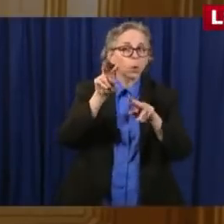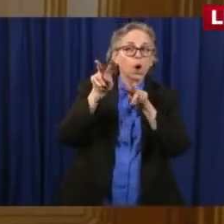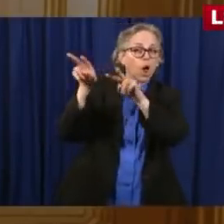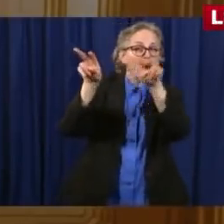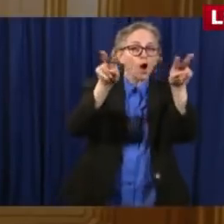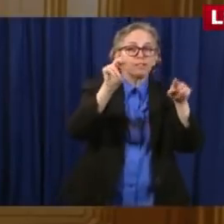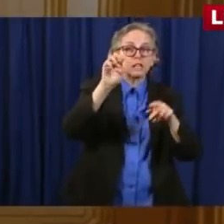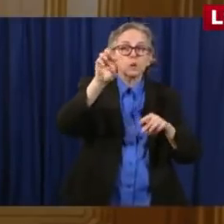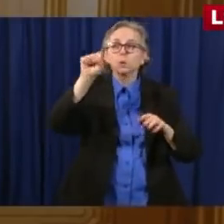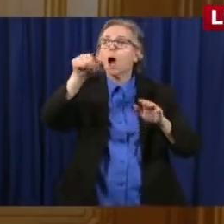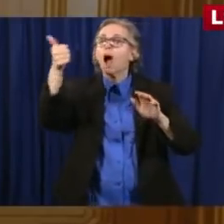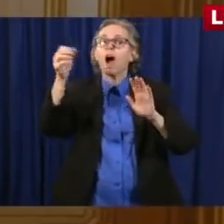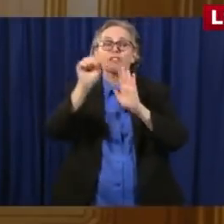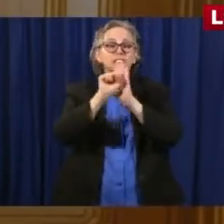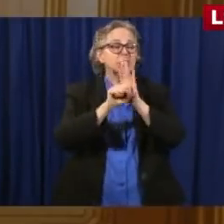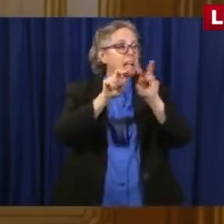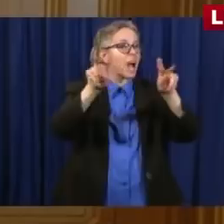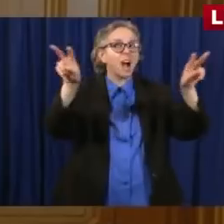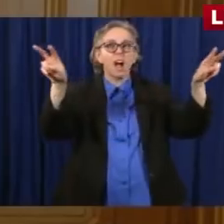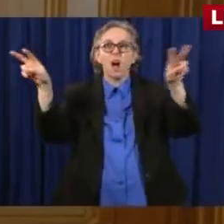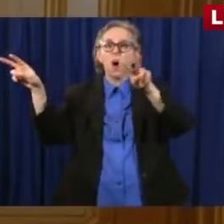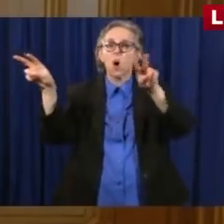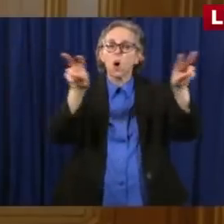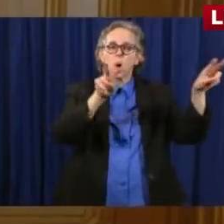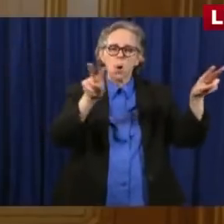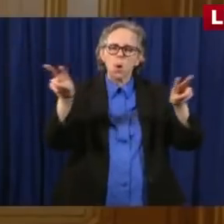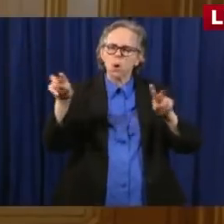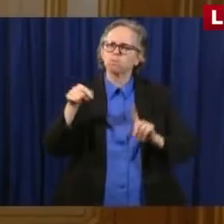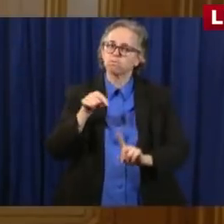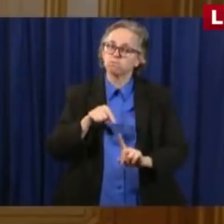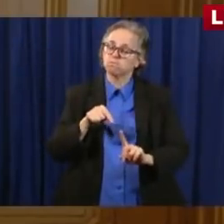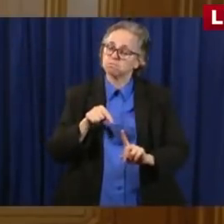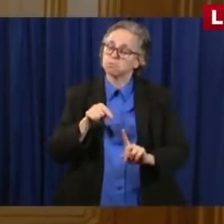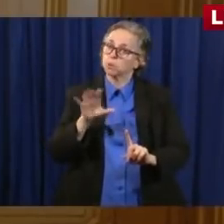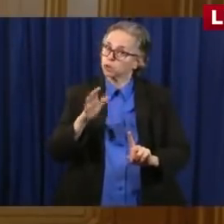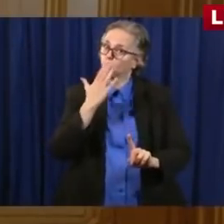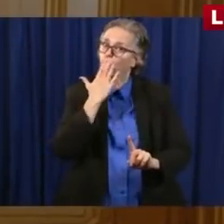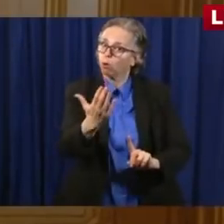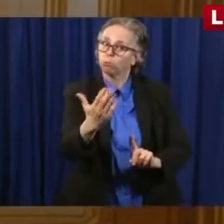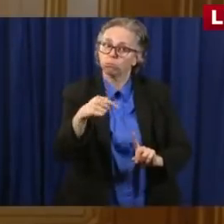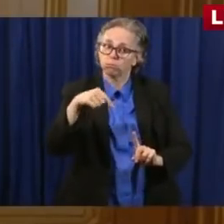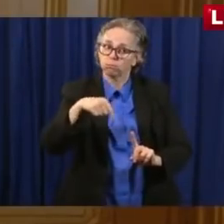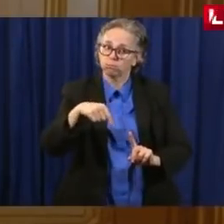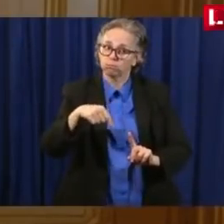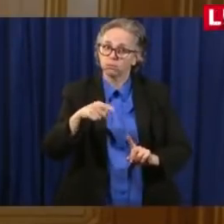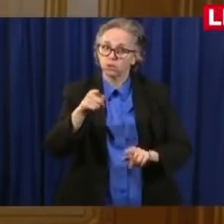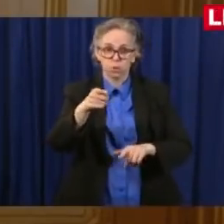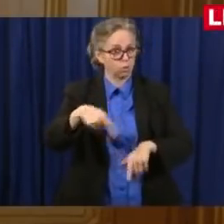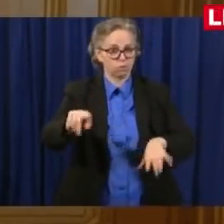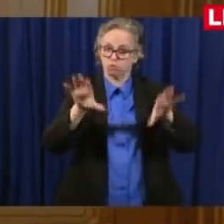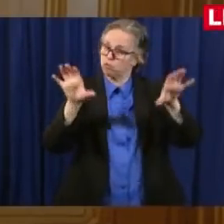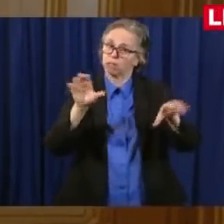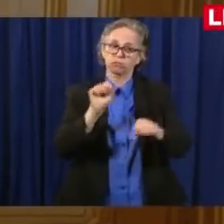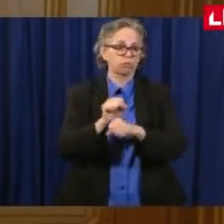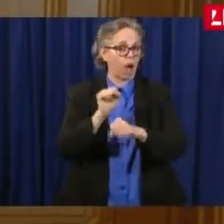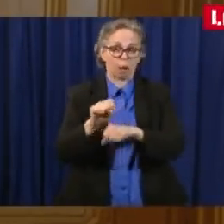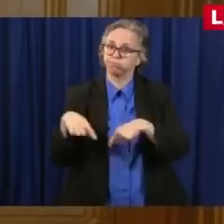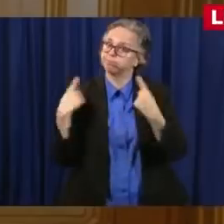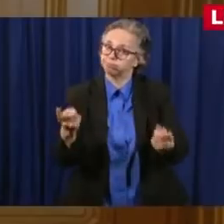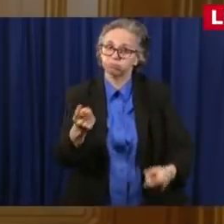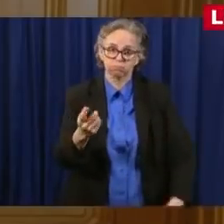I THINK WHEN YOU WATCH THE NEWS AND YOU SEE WHAT IS HAPPENING IN THE OTHER PLACES, WE ARE DOING WELL.